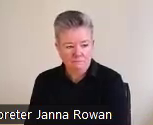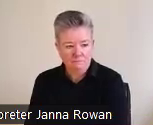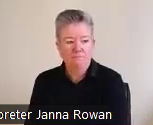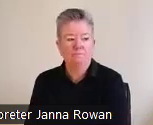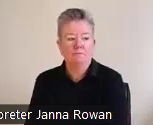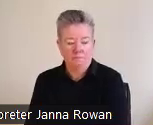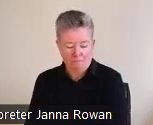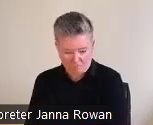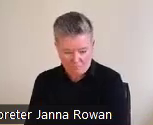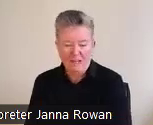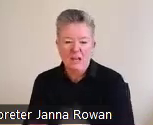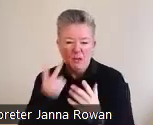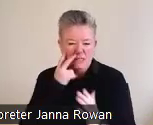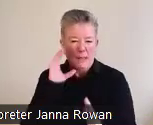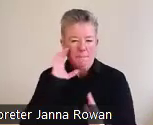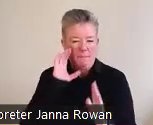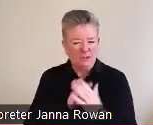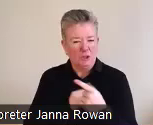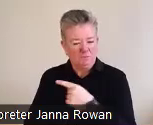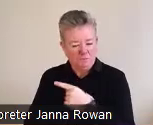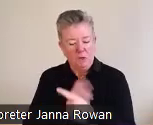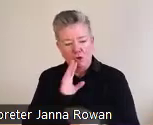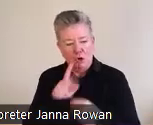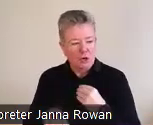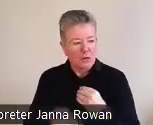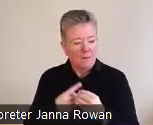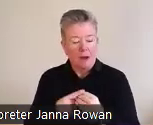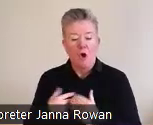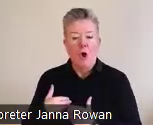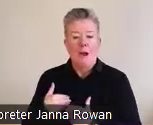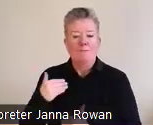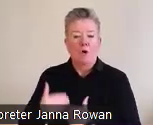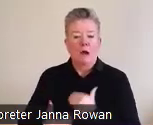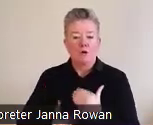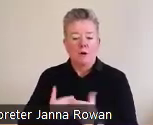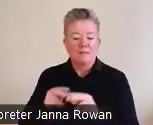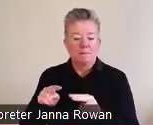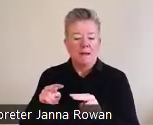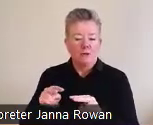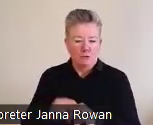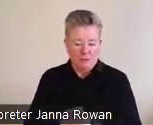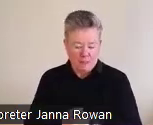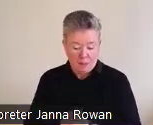The image on your screen just talks a little bit about progress monitoring. We know that